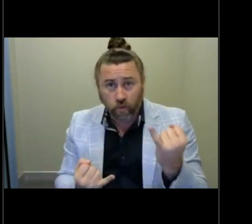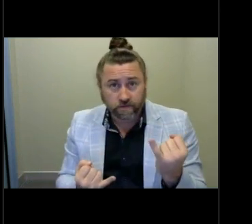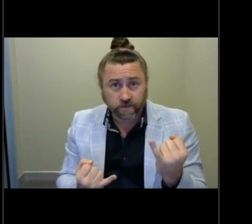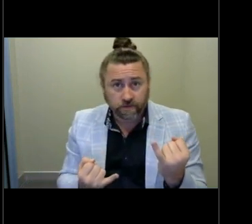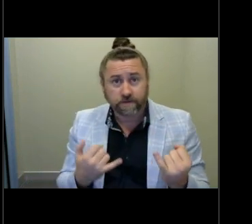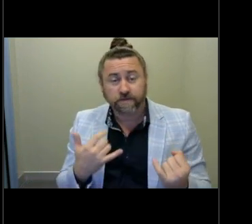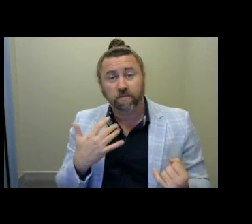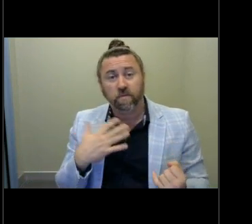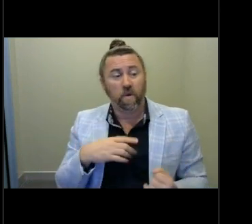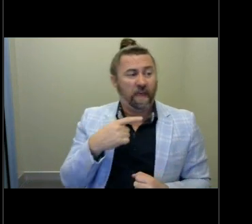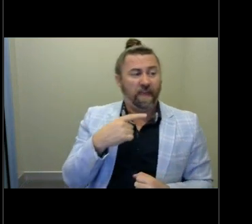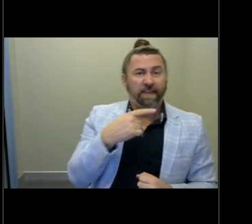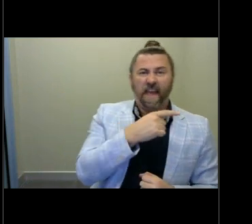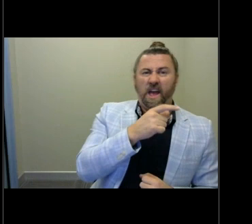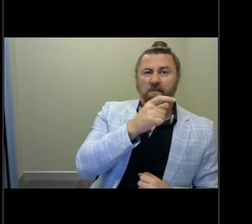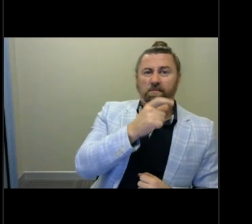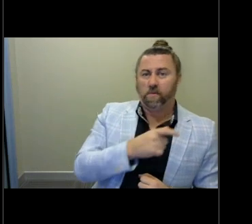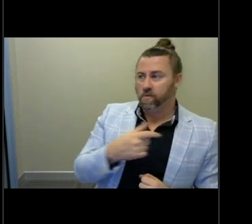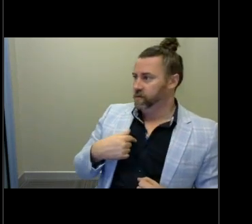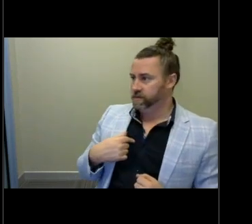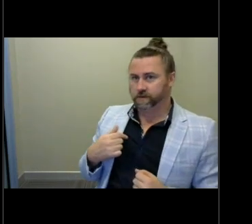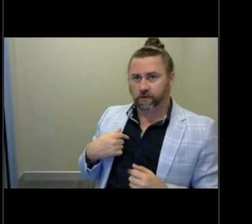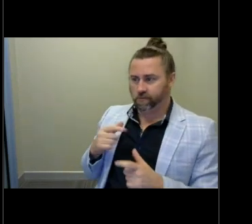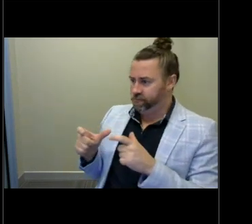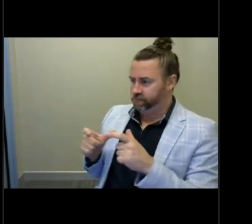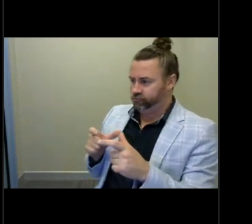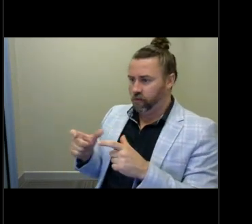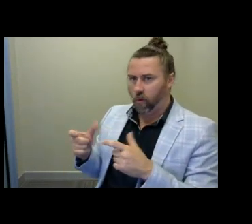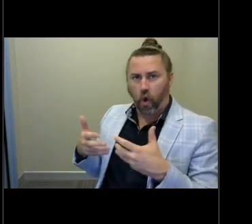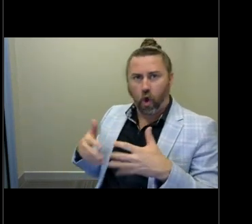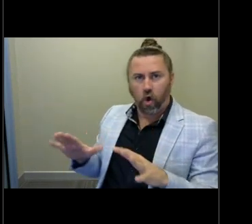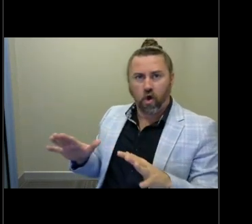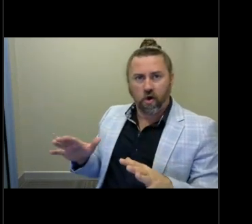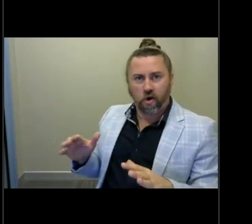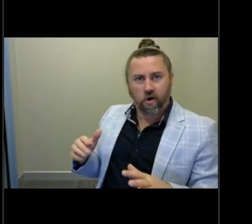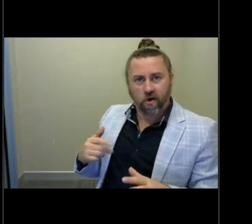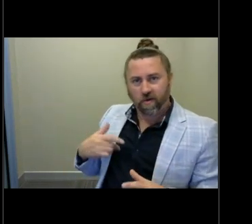is feeling that they've got less control over the person that they are abusing.